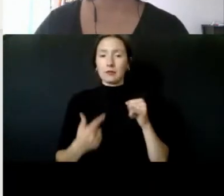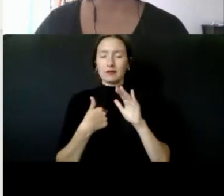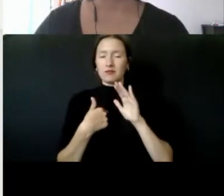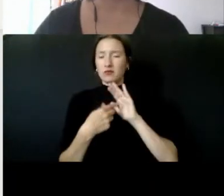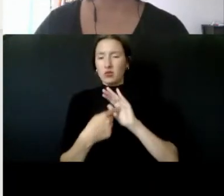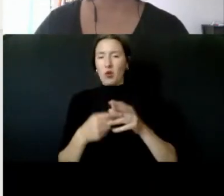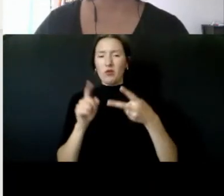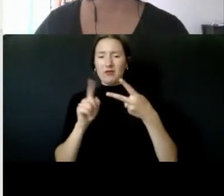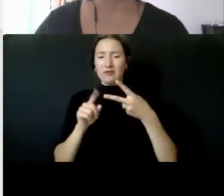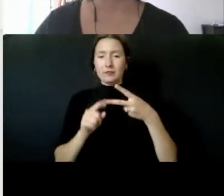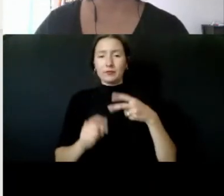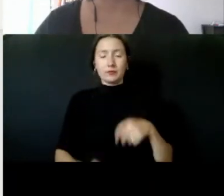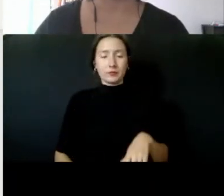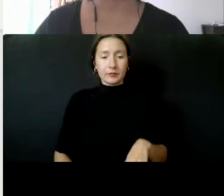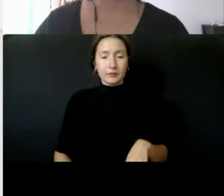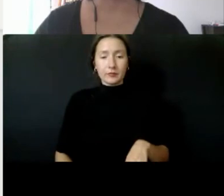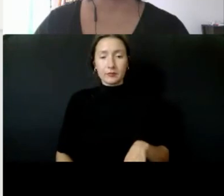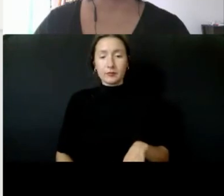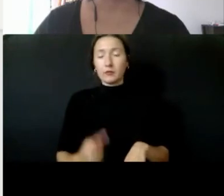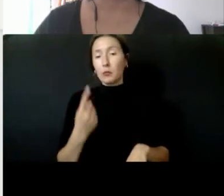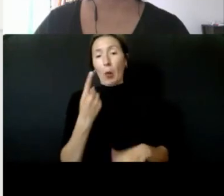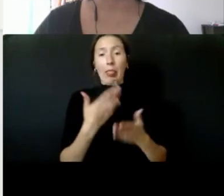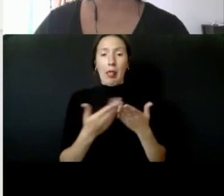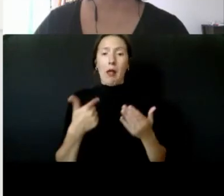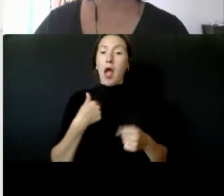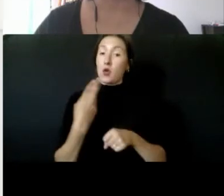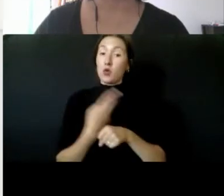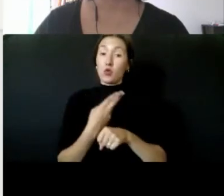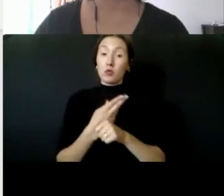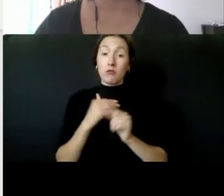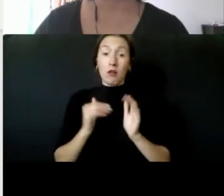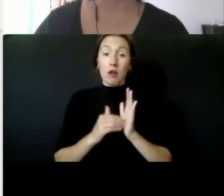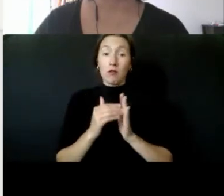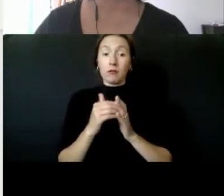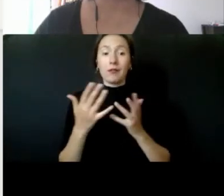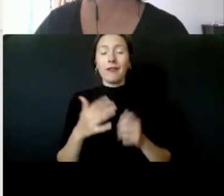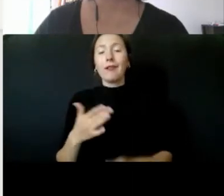which is turning off your notifications there is something called focus assist